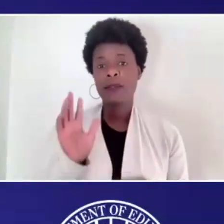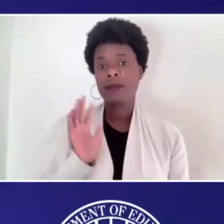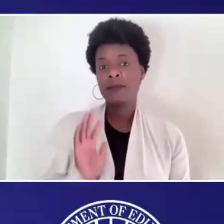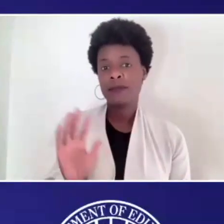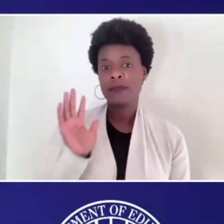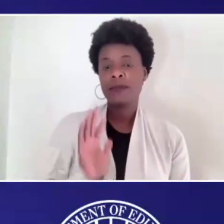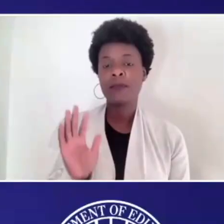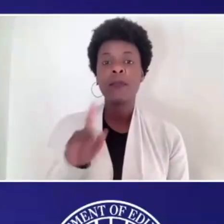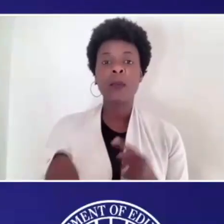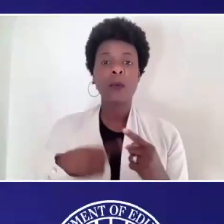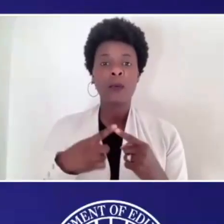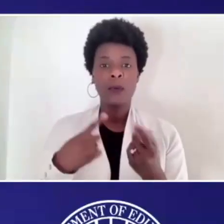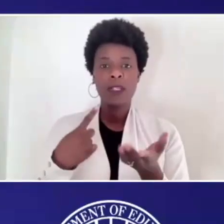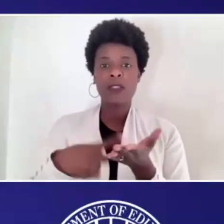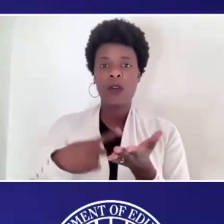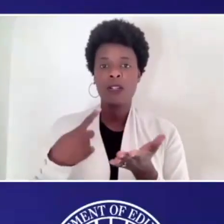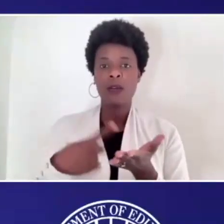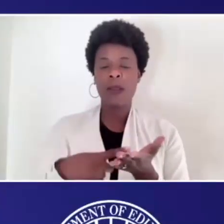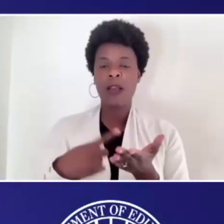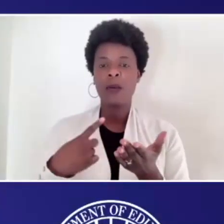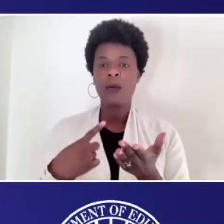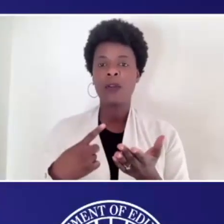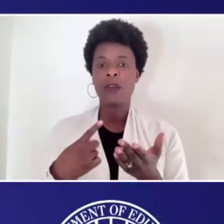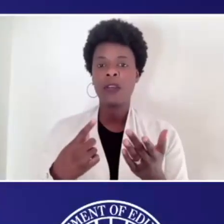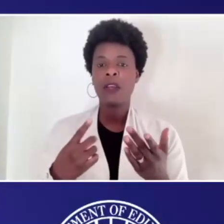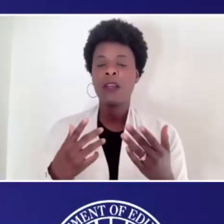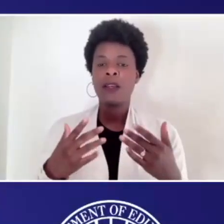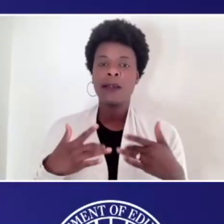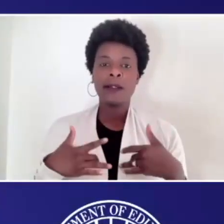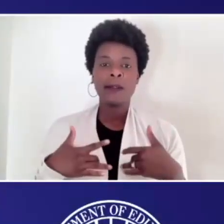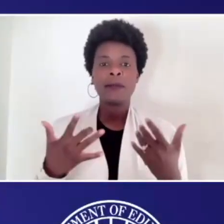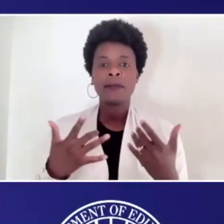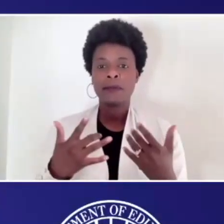talking about where we landed on October